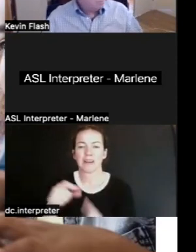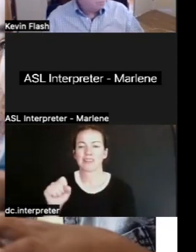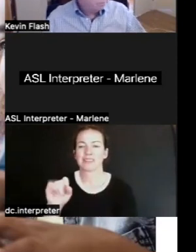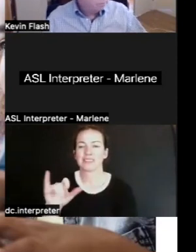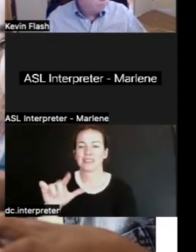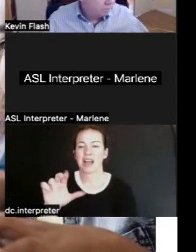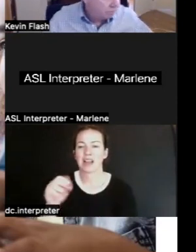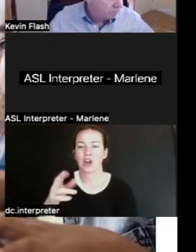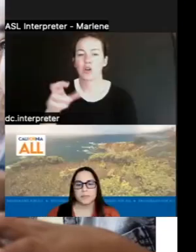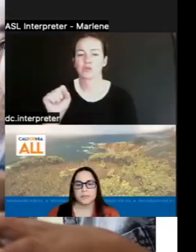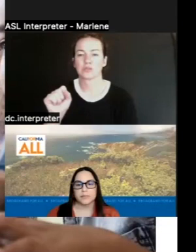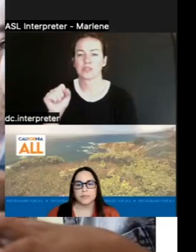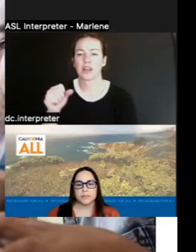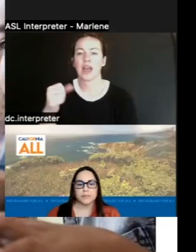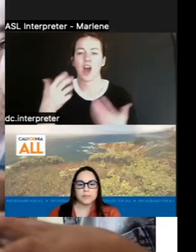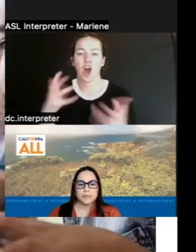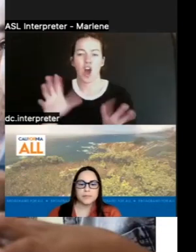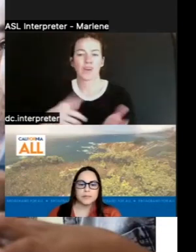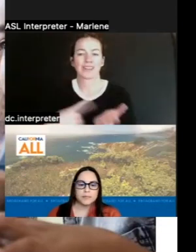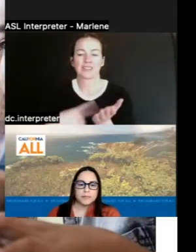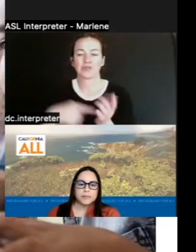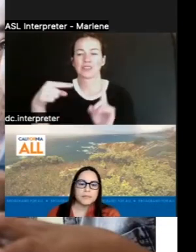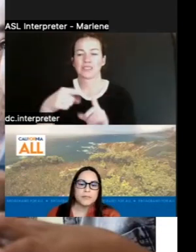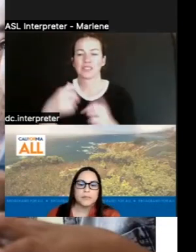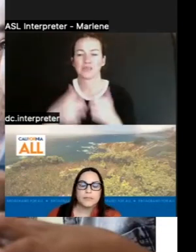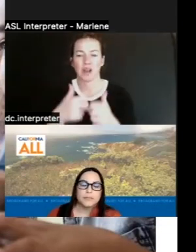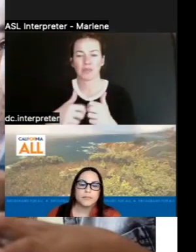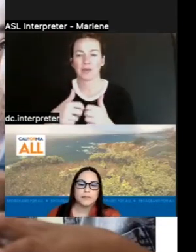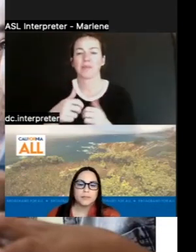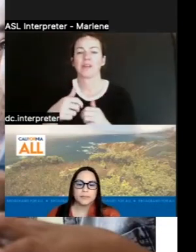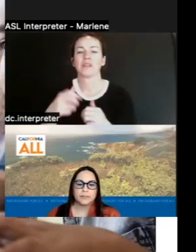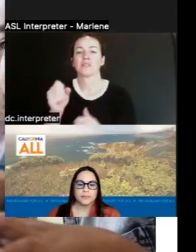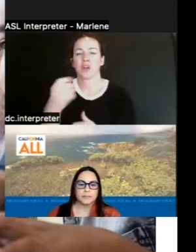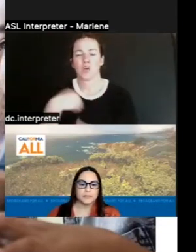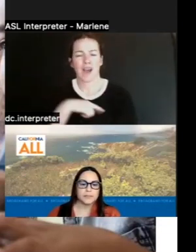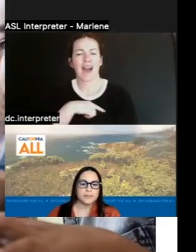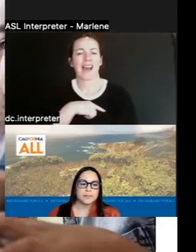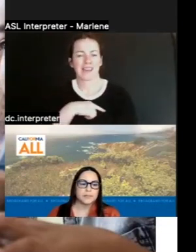state has actually addressed this problem as a set of silos. And so I intend to go to the education